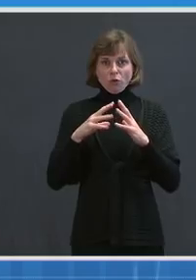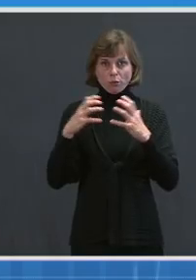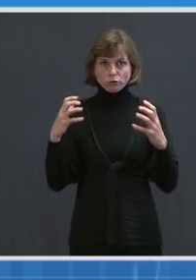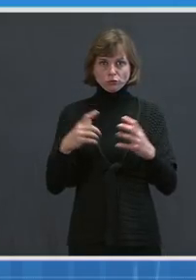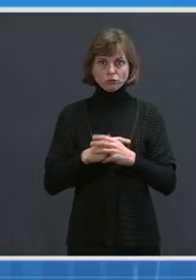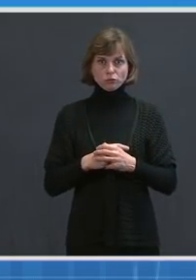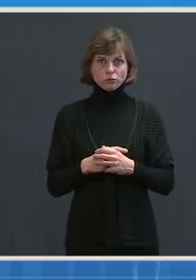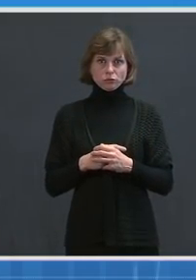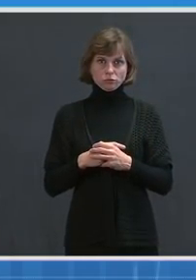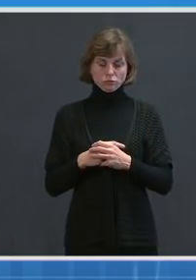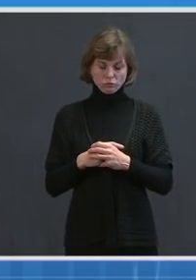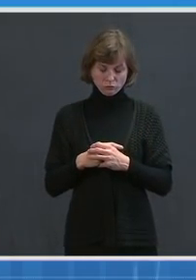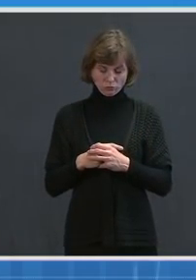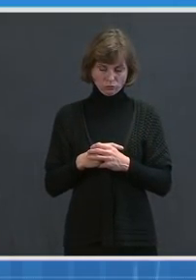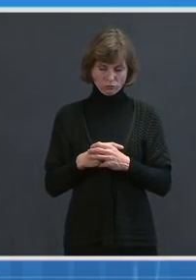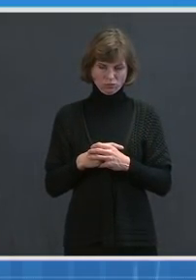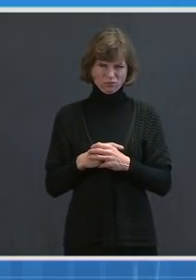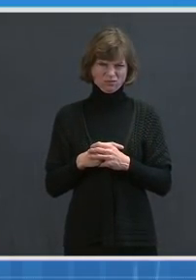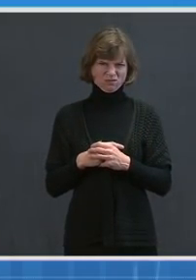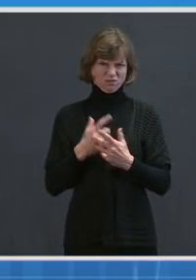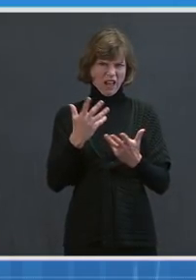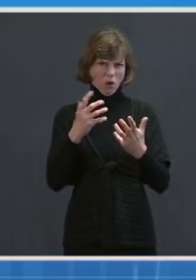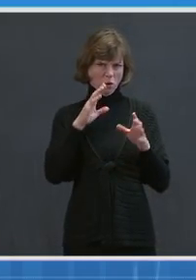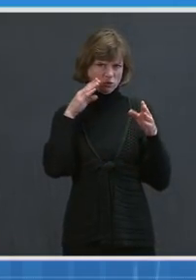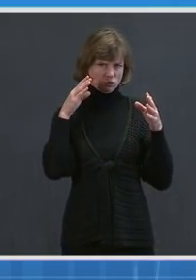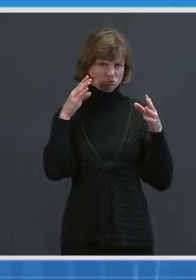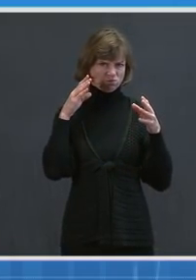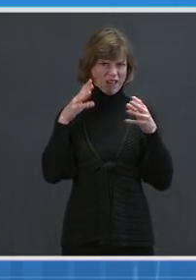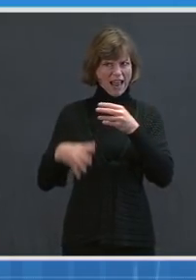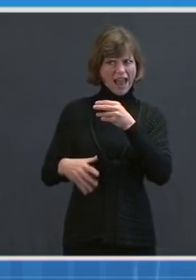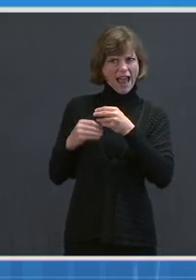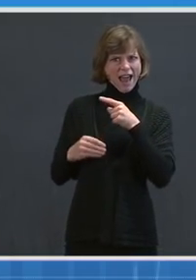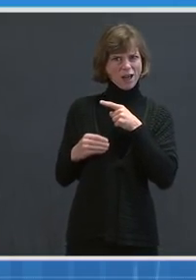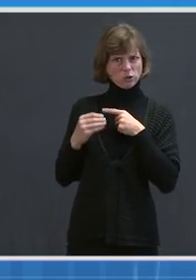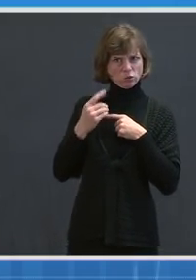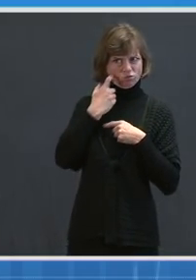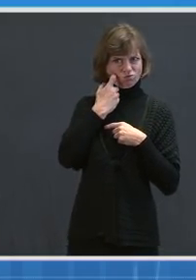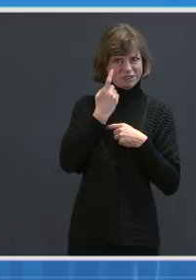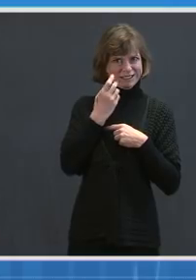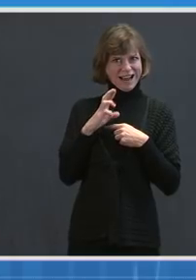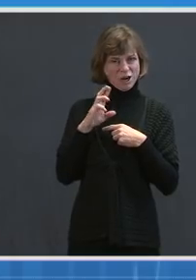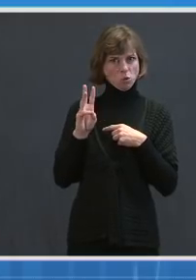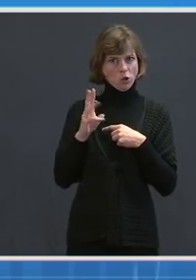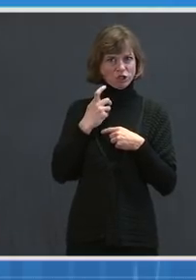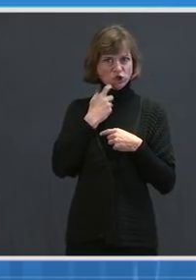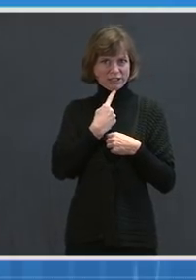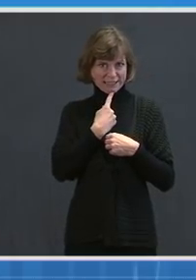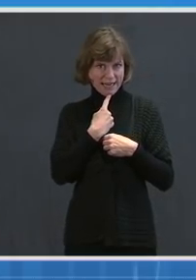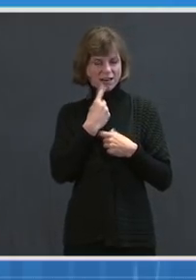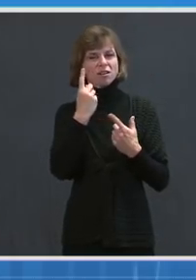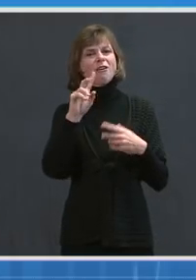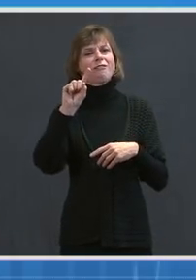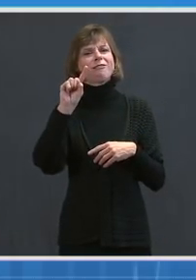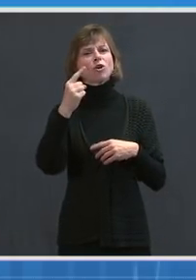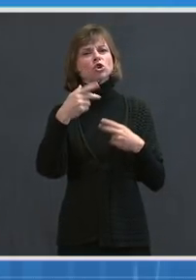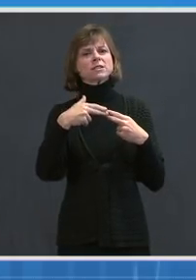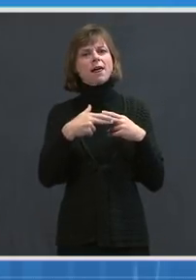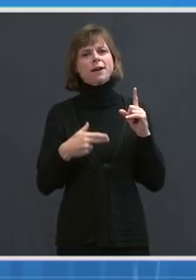I'd like to take up a bit on what Dr. Walensky just said. If I could have the first slide. I'm going to spend the next couple of minutes